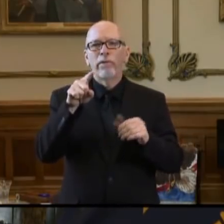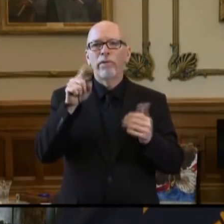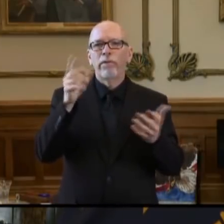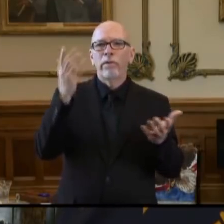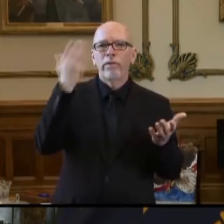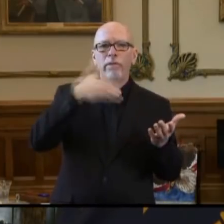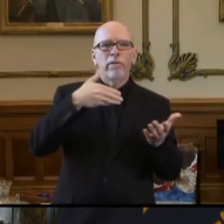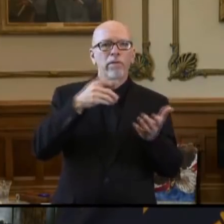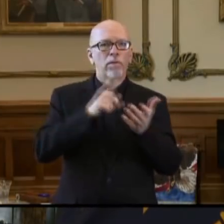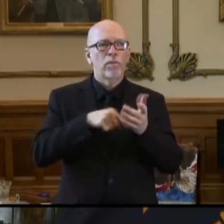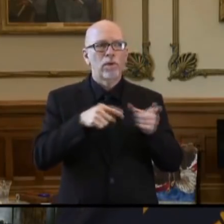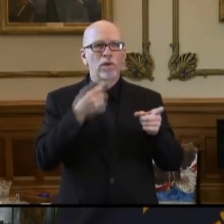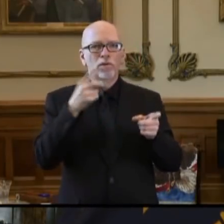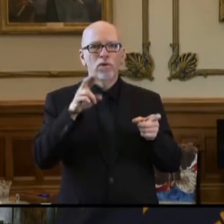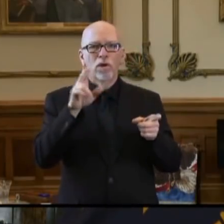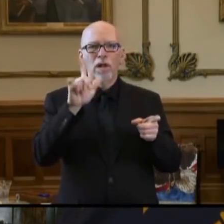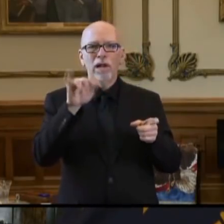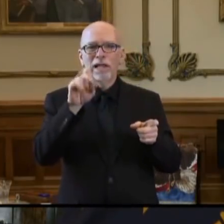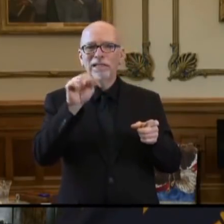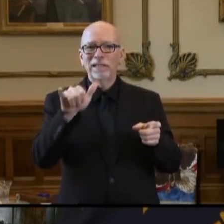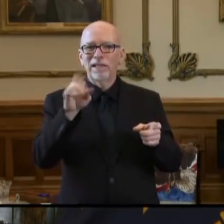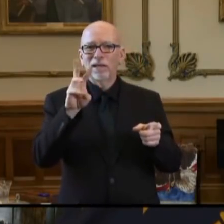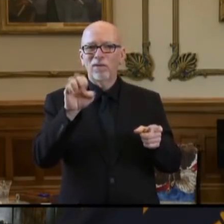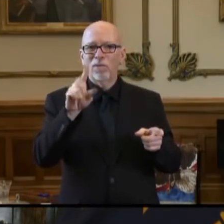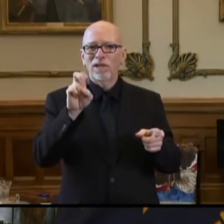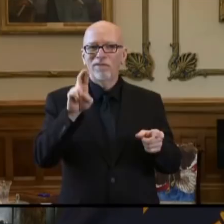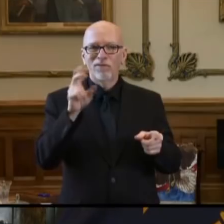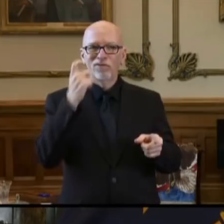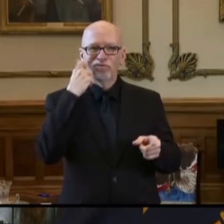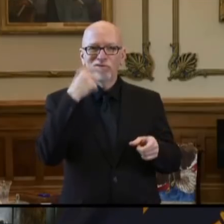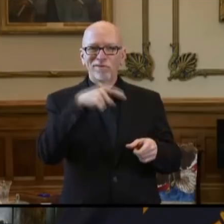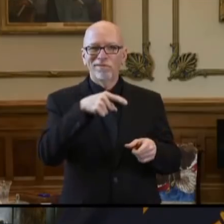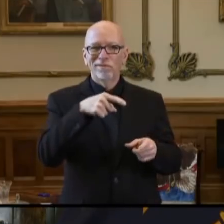HOPE IT WASN'T LOST ON ANYONE